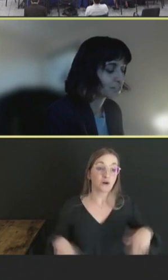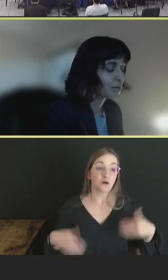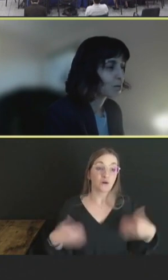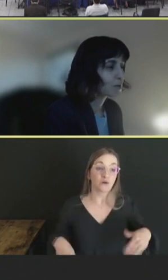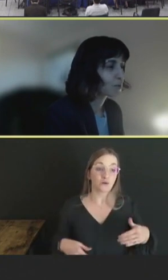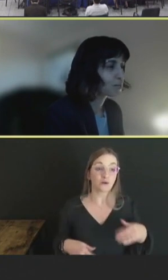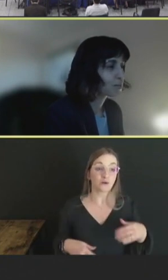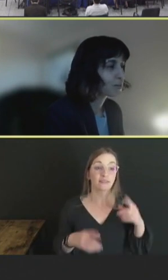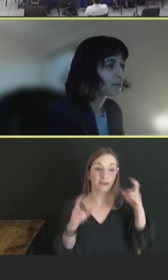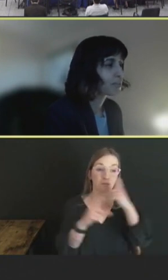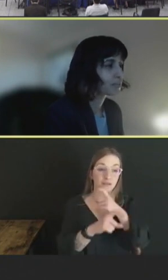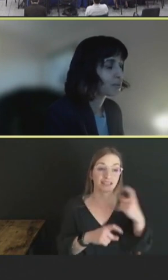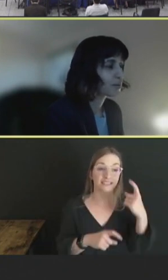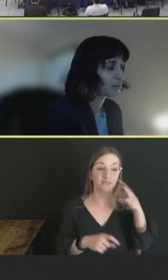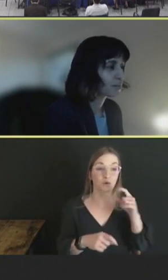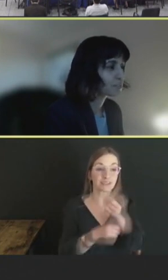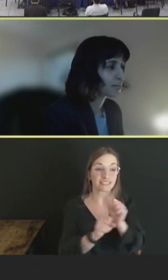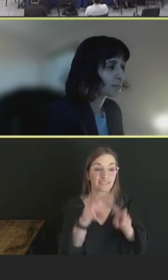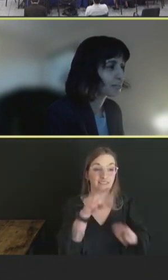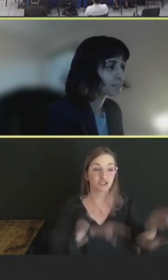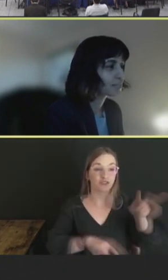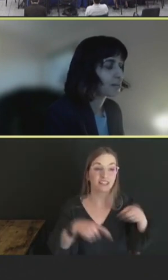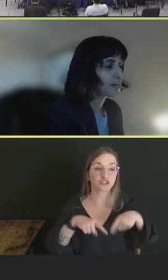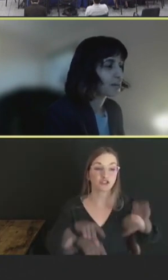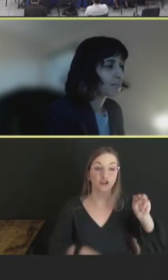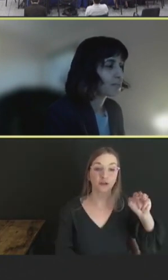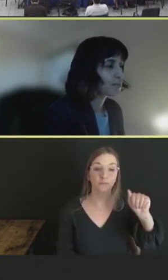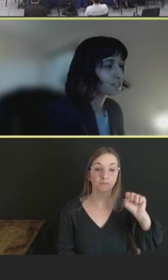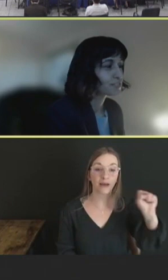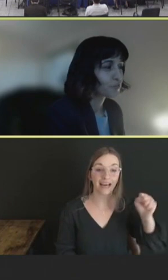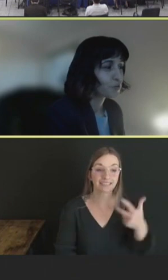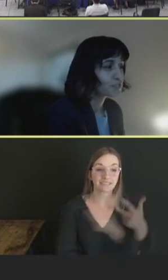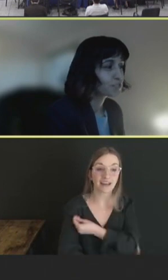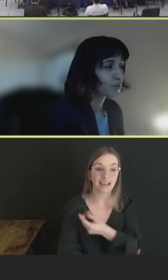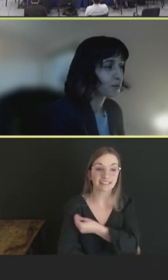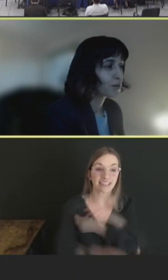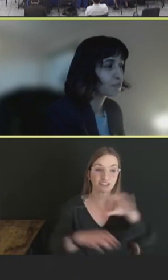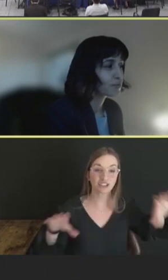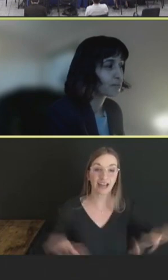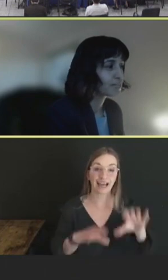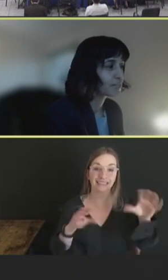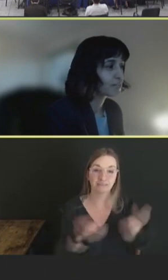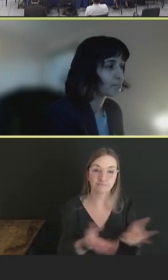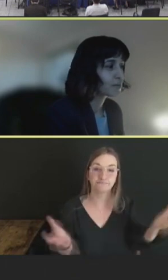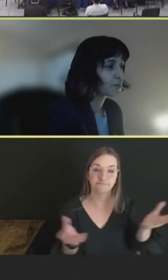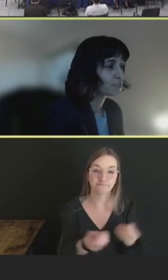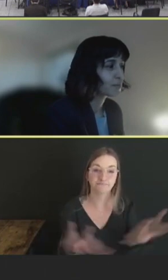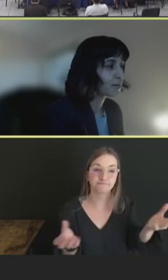particularly in low-income settings. There is this, of course, rampant COVID-19 infodemic,